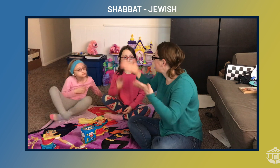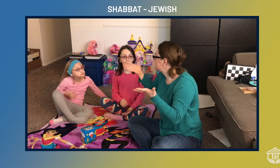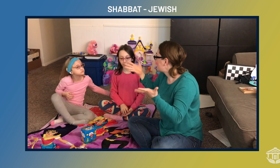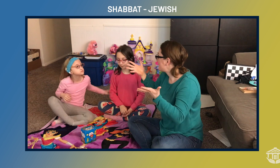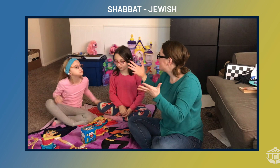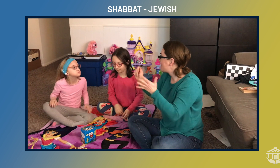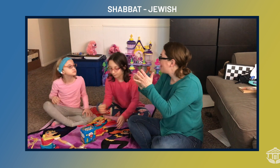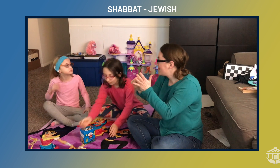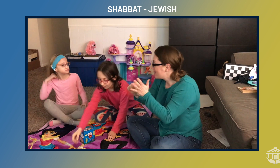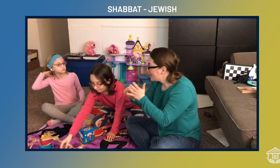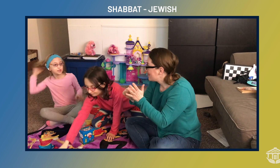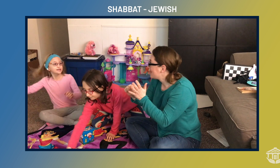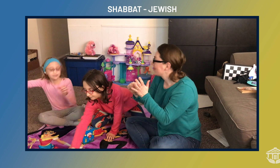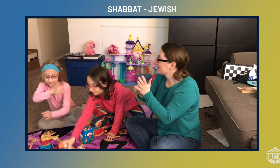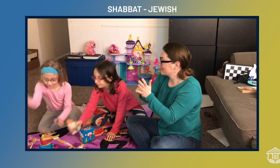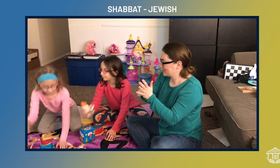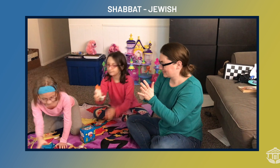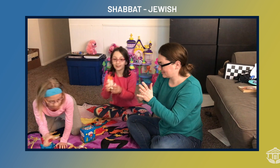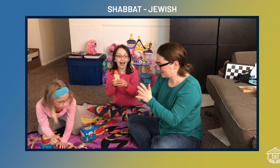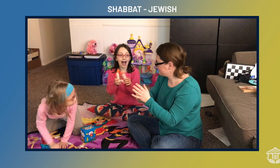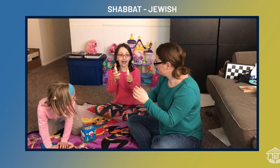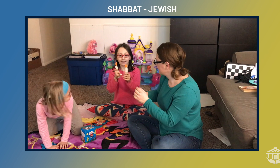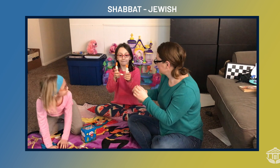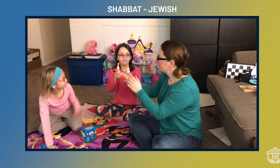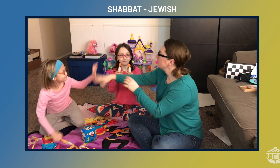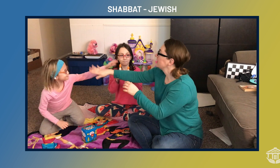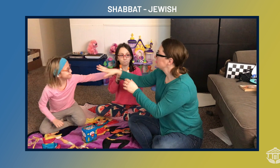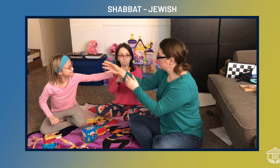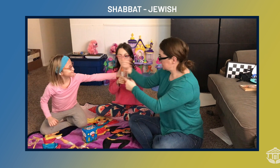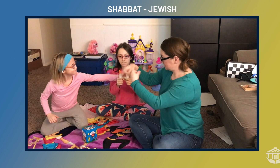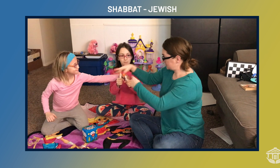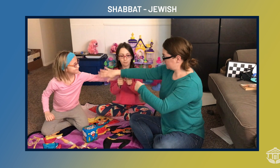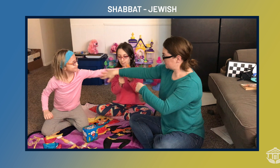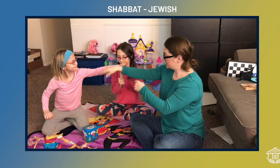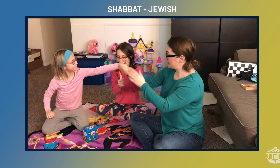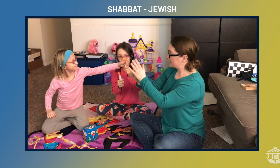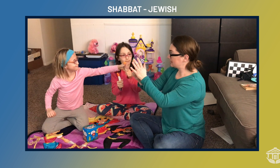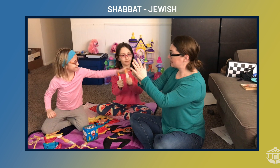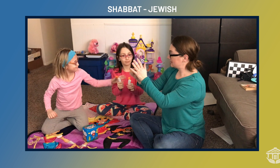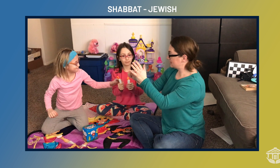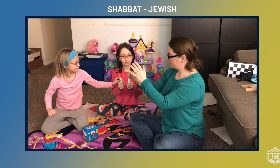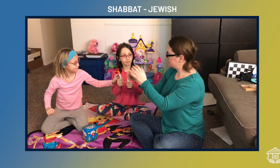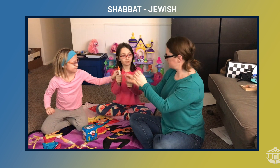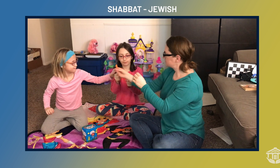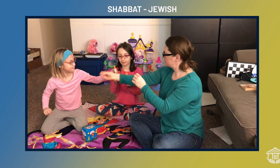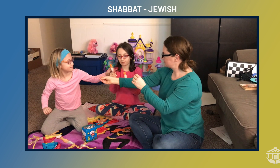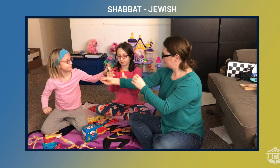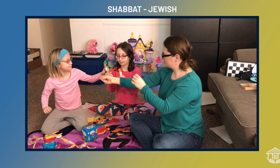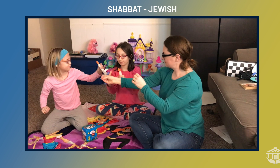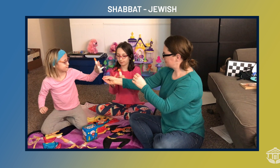What else do we do? These. Yes, and what is the sign for it? Can you share it?”